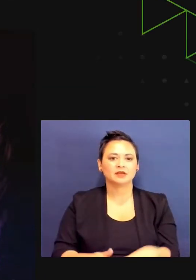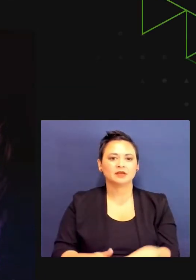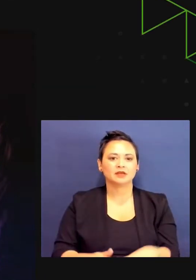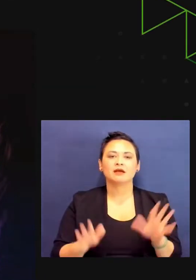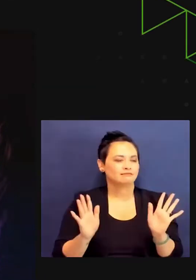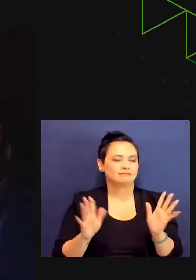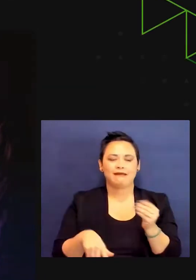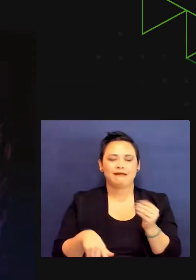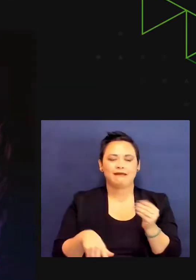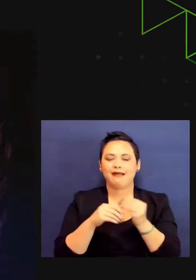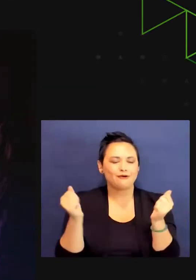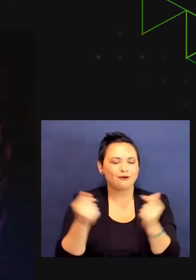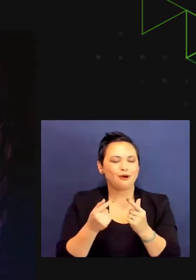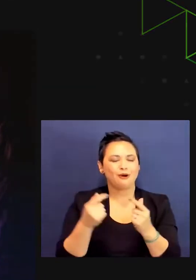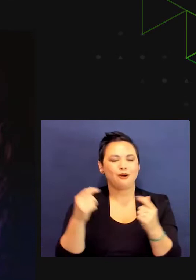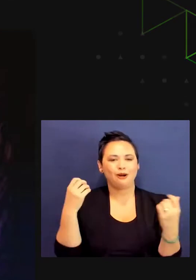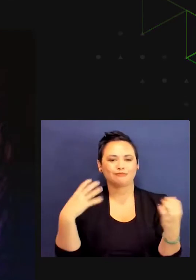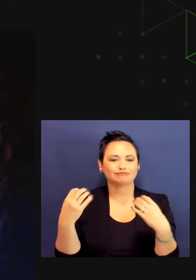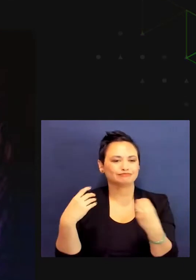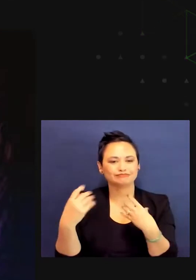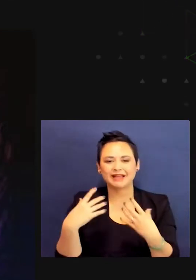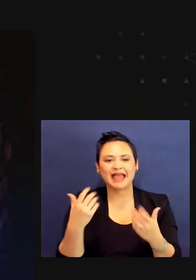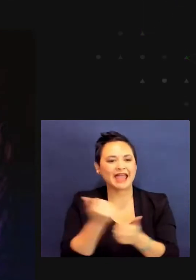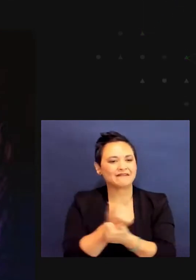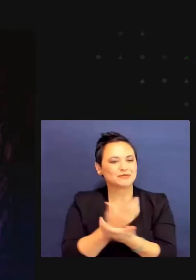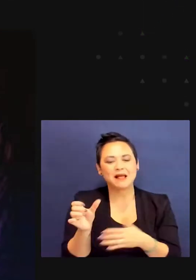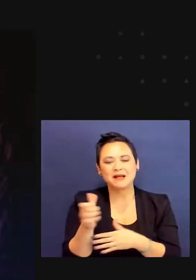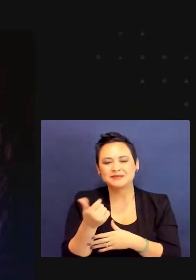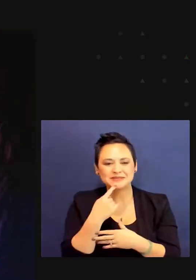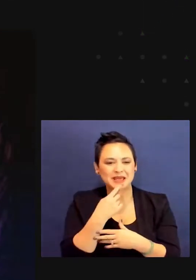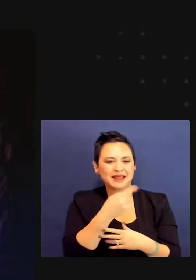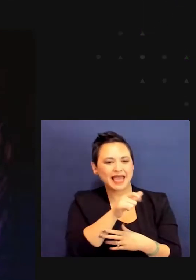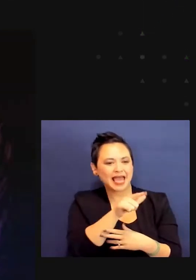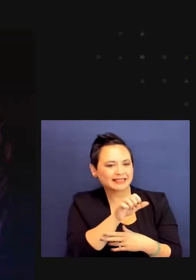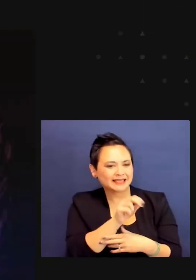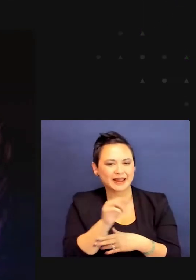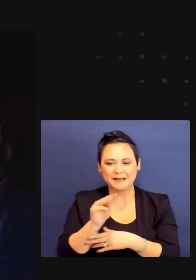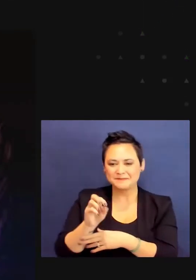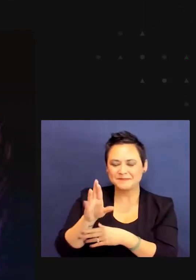from Helen and from Mary, just commit yourself to learning.